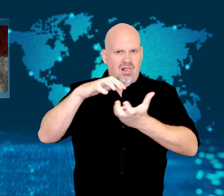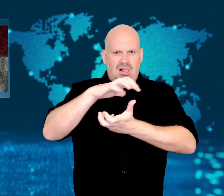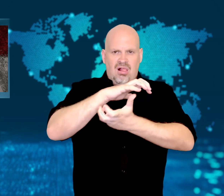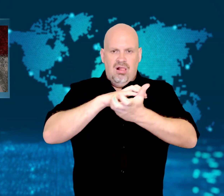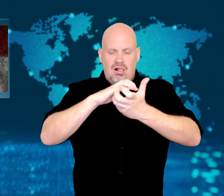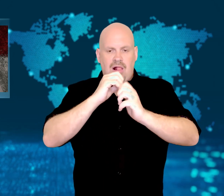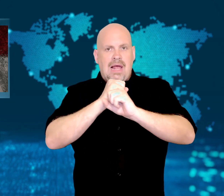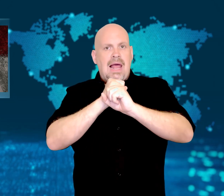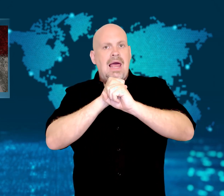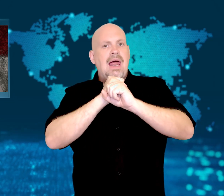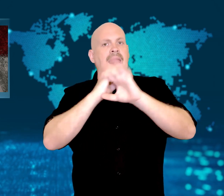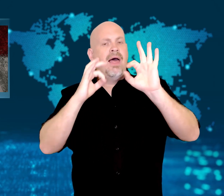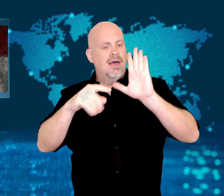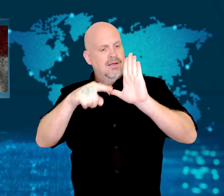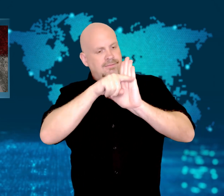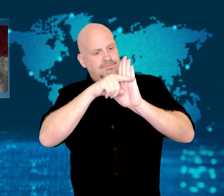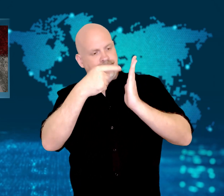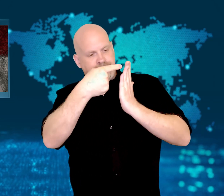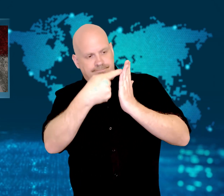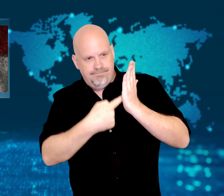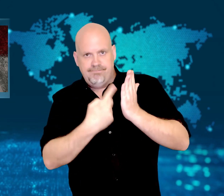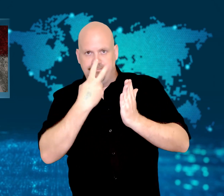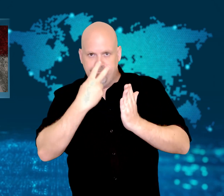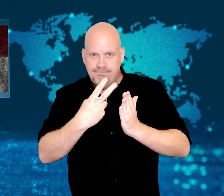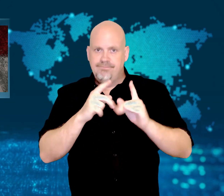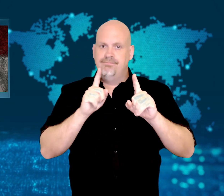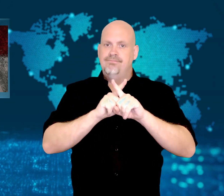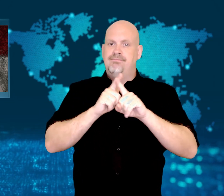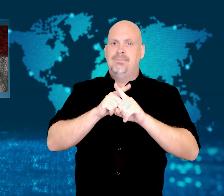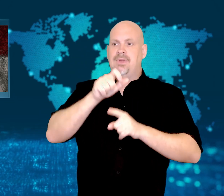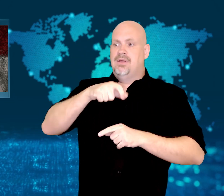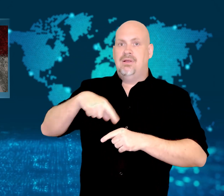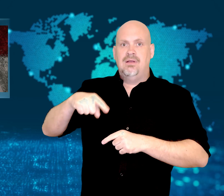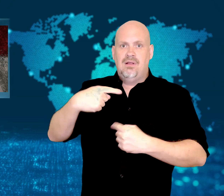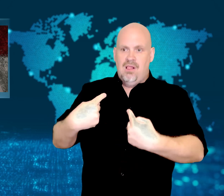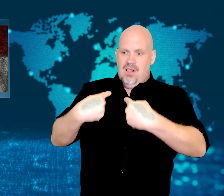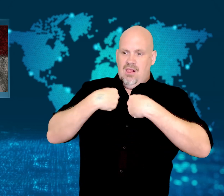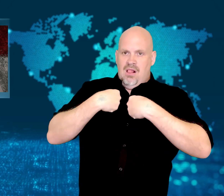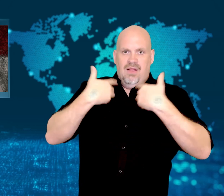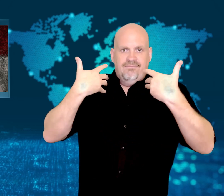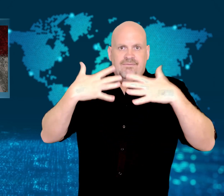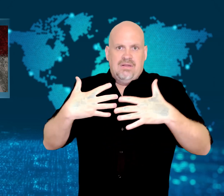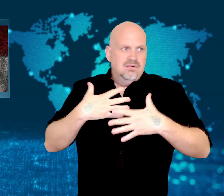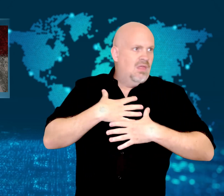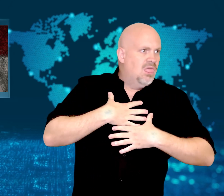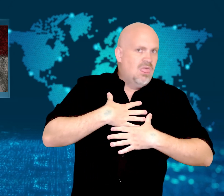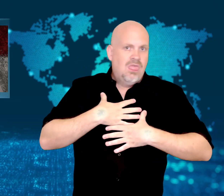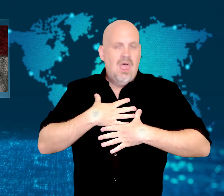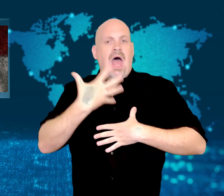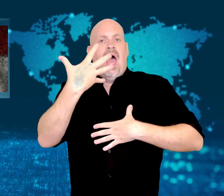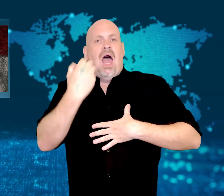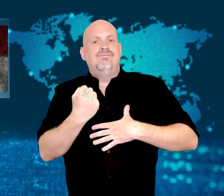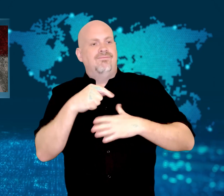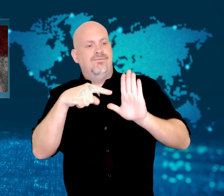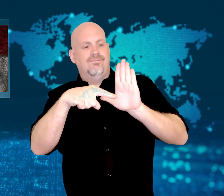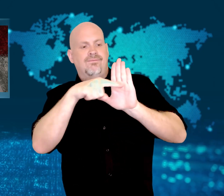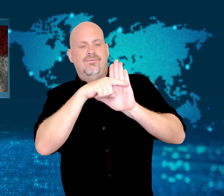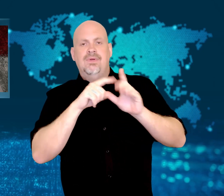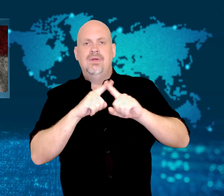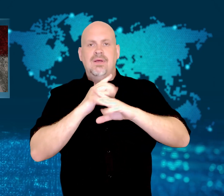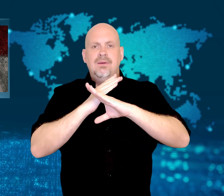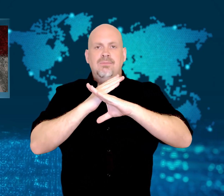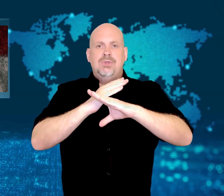and provides a brand new framework for victims of crimes to appeal for justice.